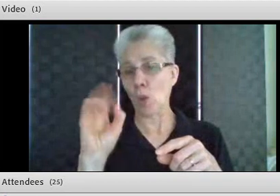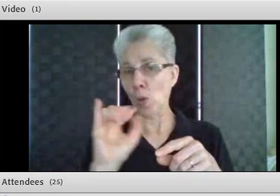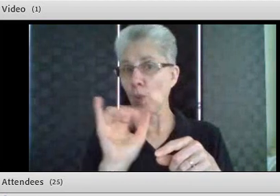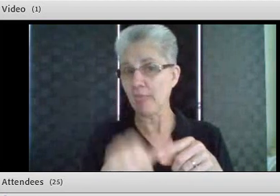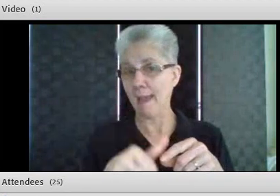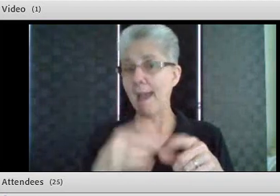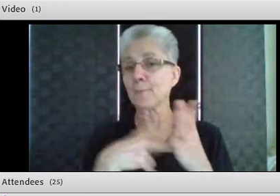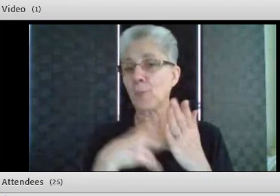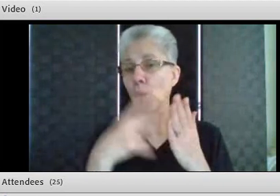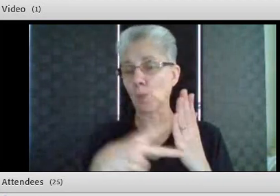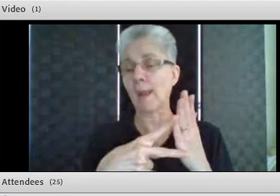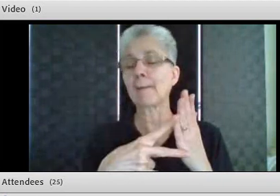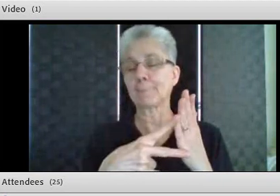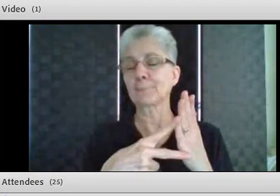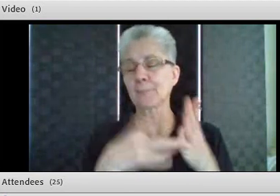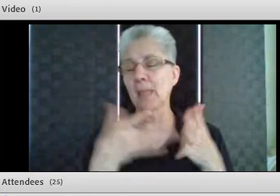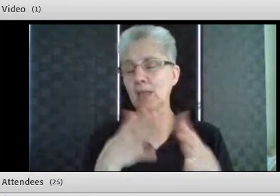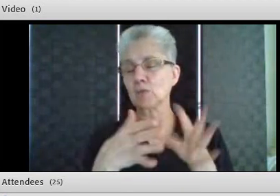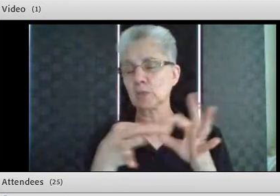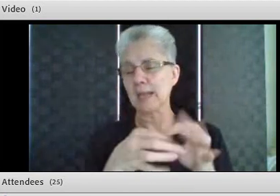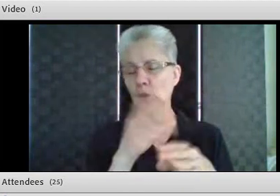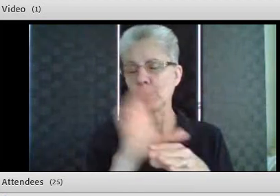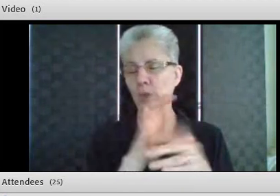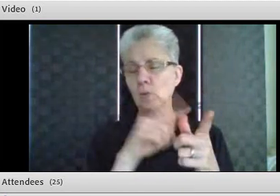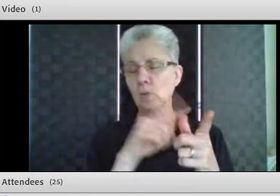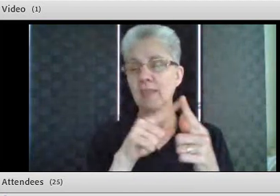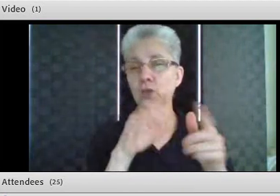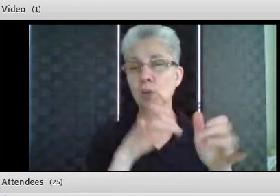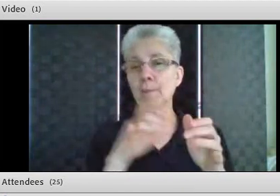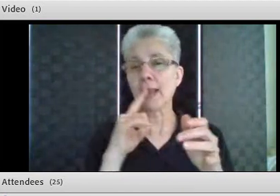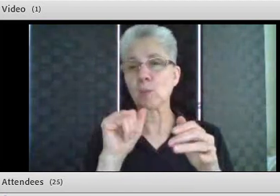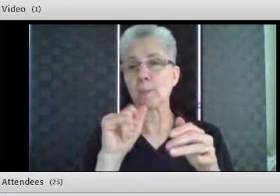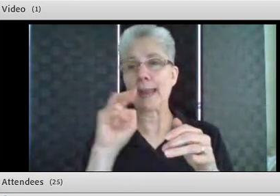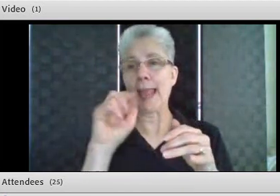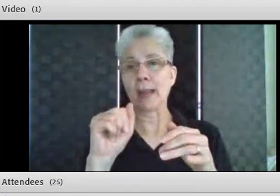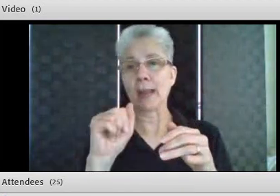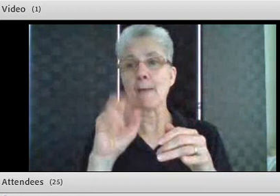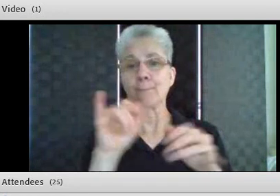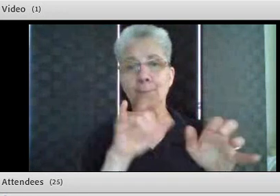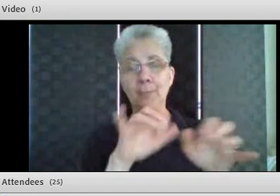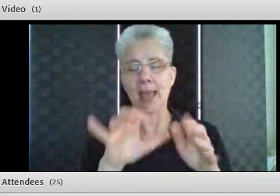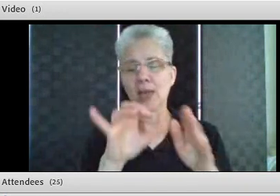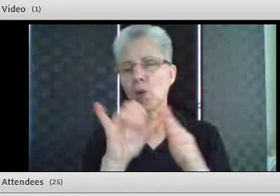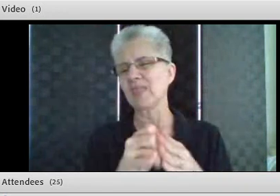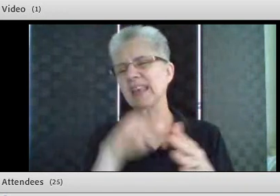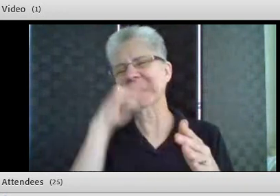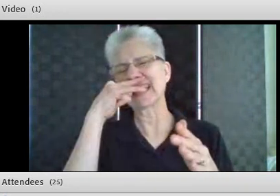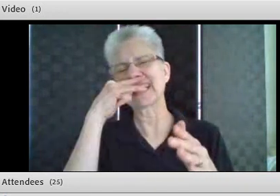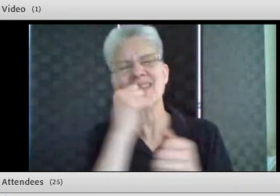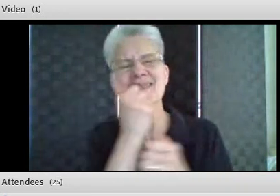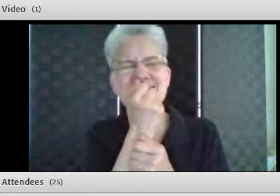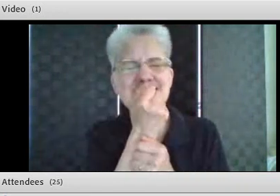You go to makeymakey.com/piano and lets you connect to a computer,